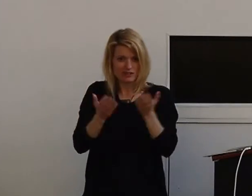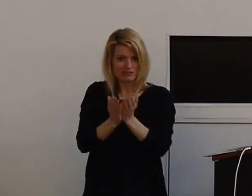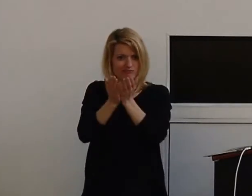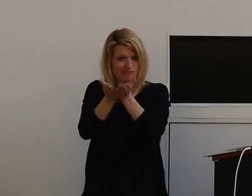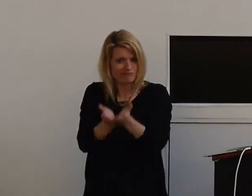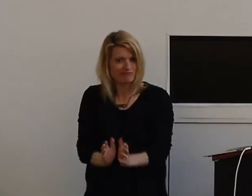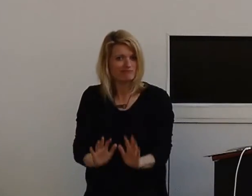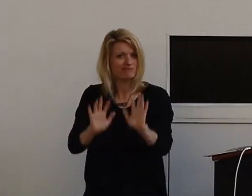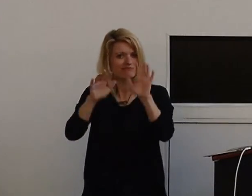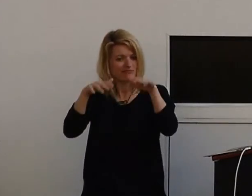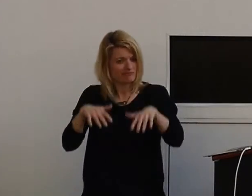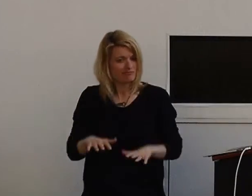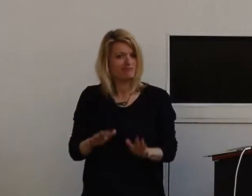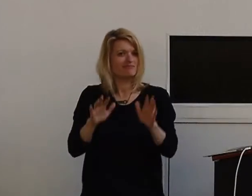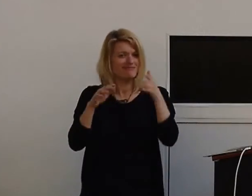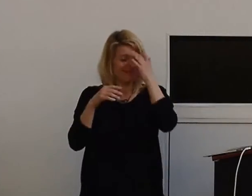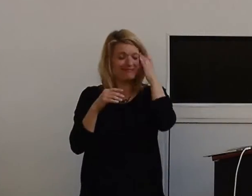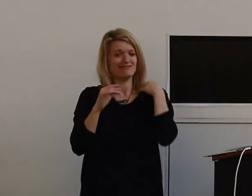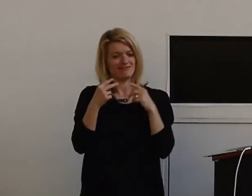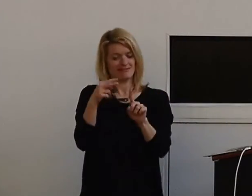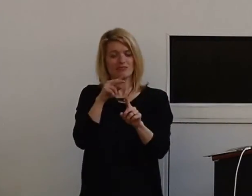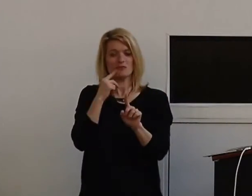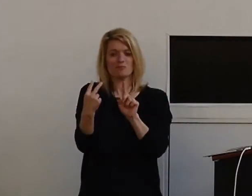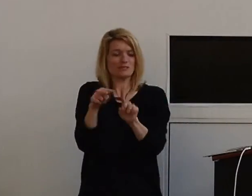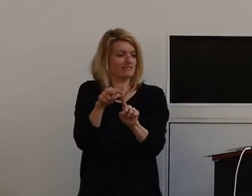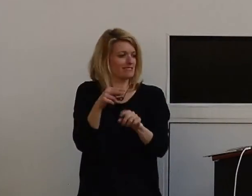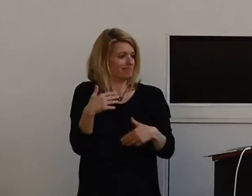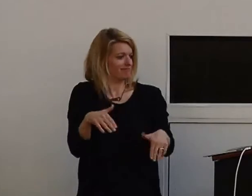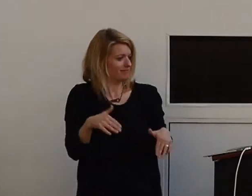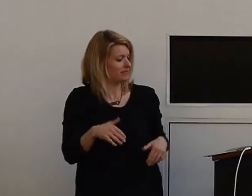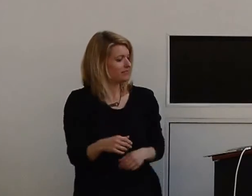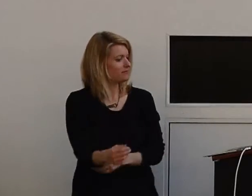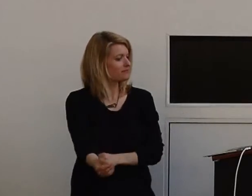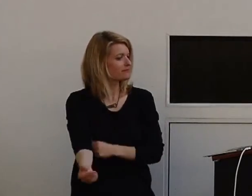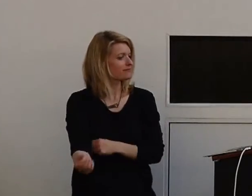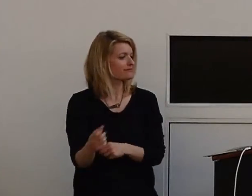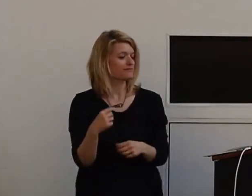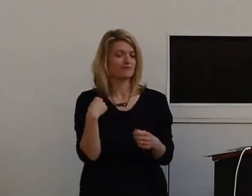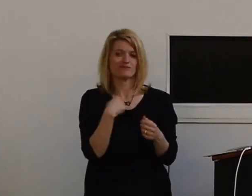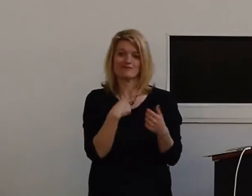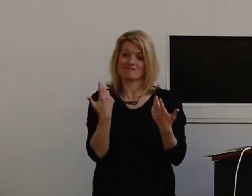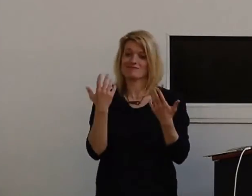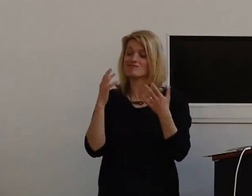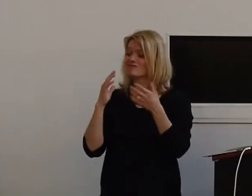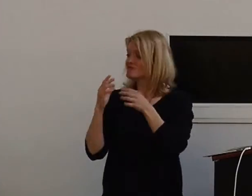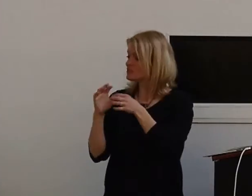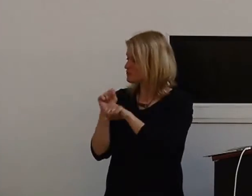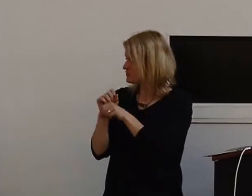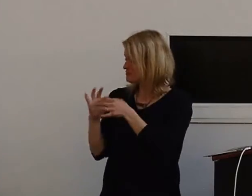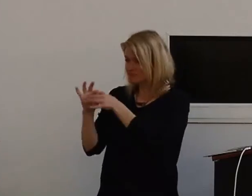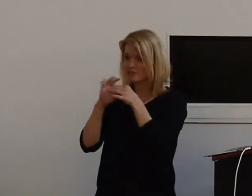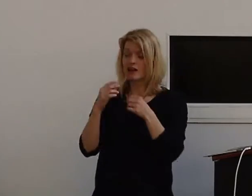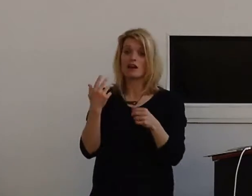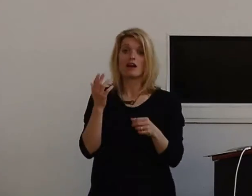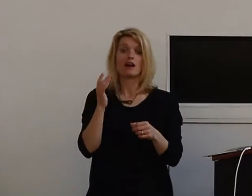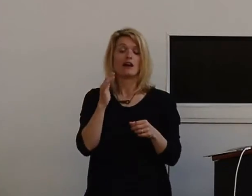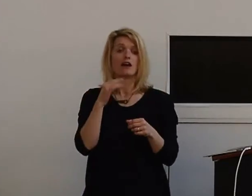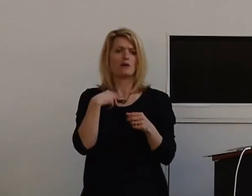Now, I can show you something from a different perspective, the signers perspective. I should also emphasize that our work includes avatars,